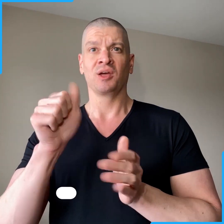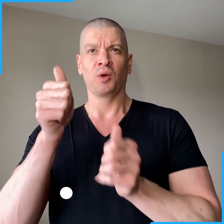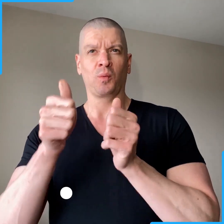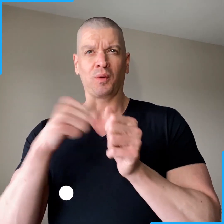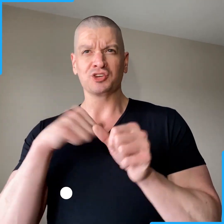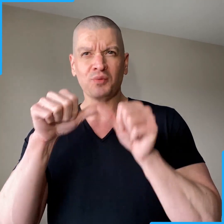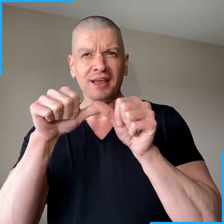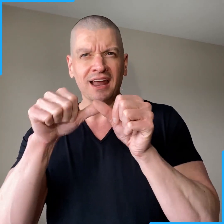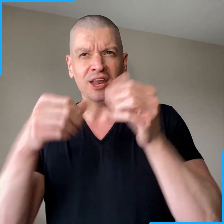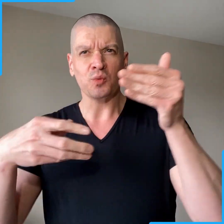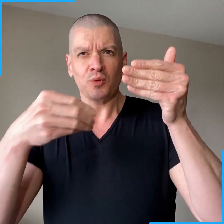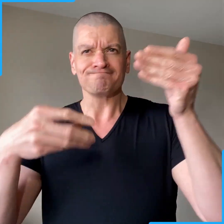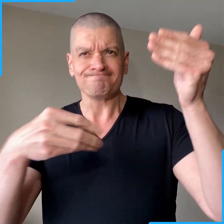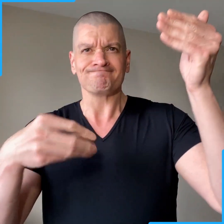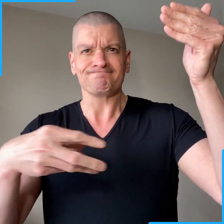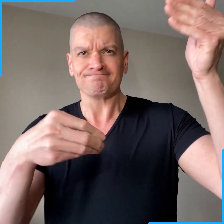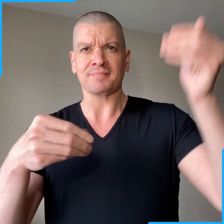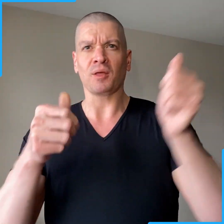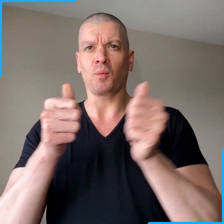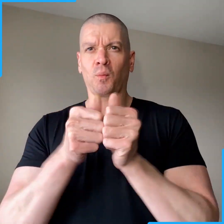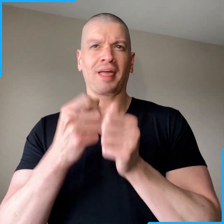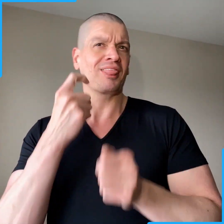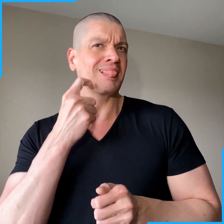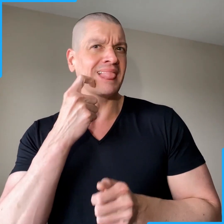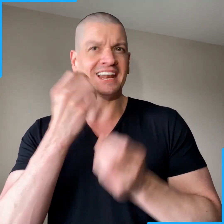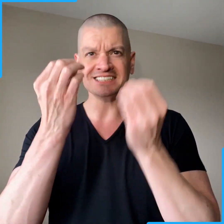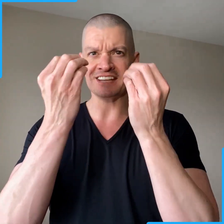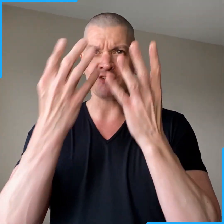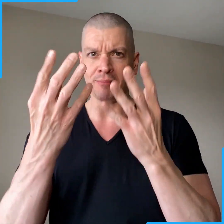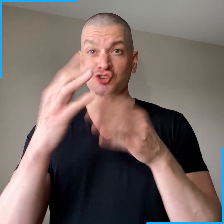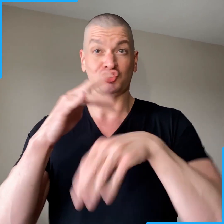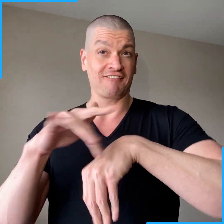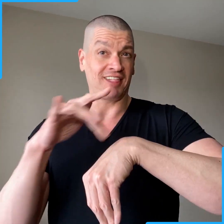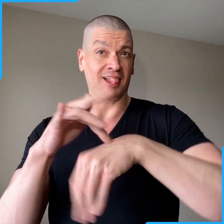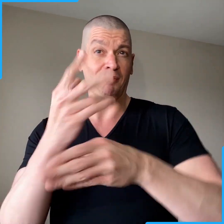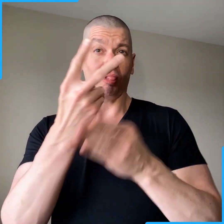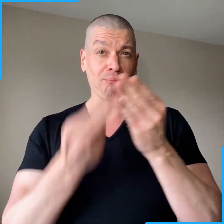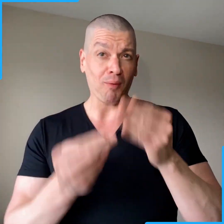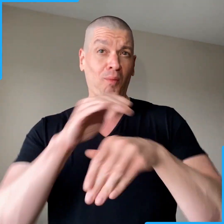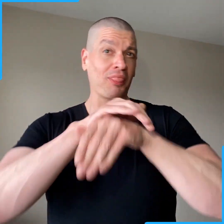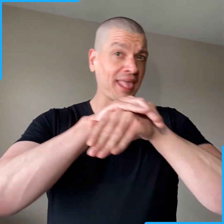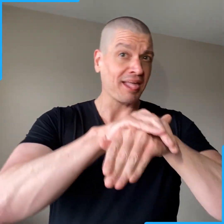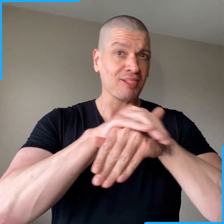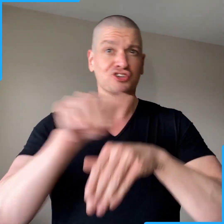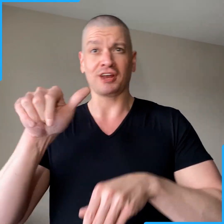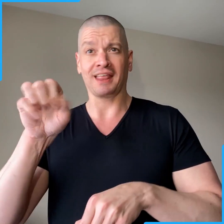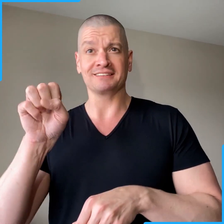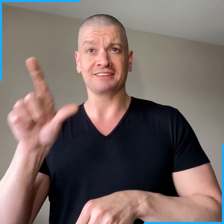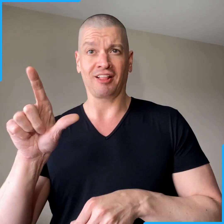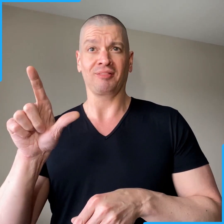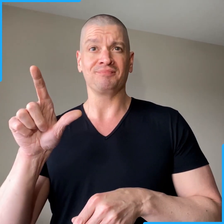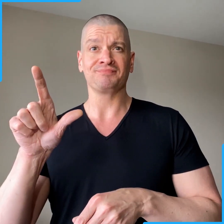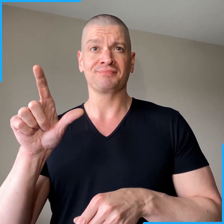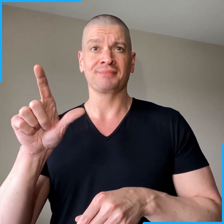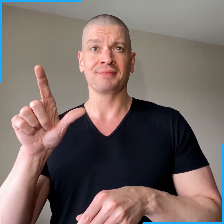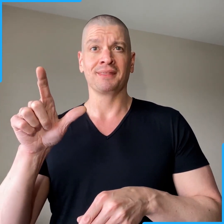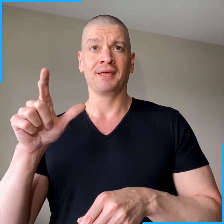Which we continue to add onto with the latest information available in both English and ASL.